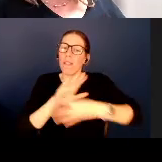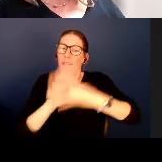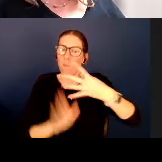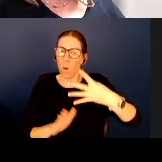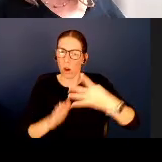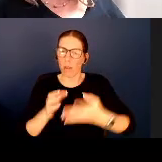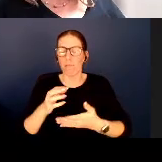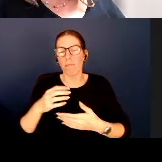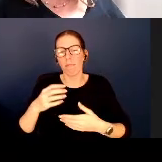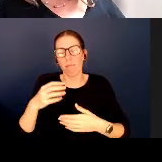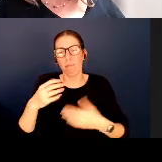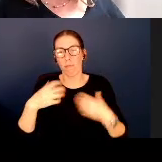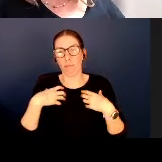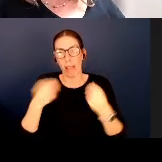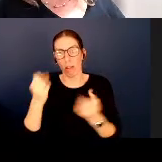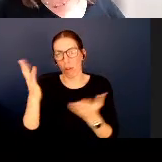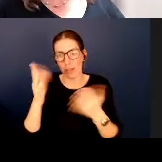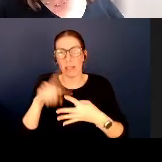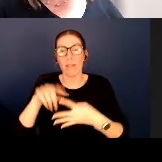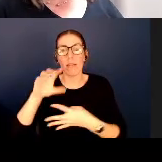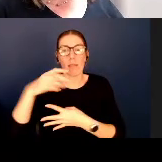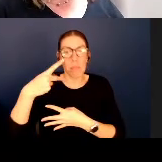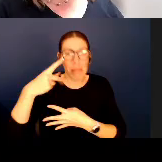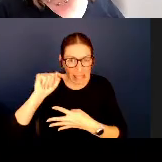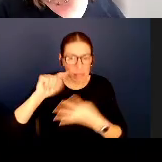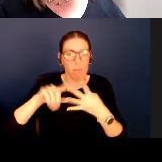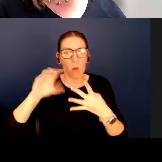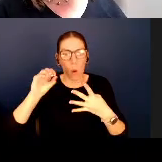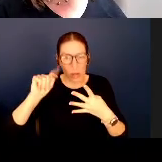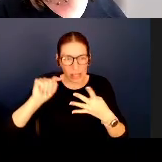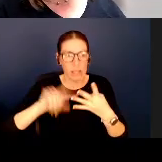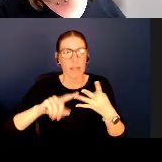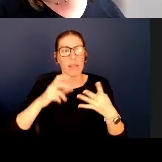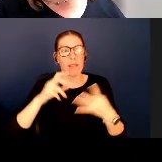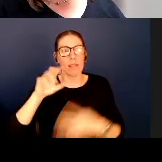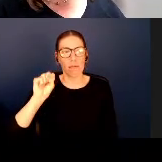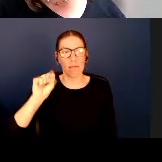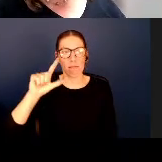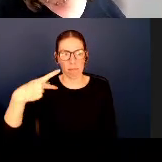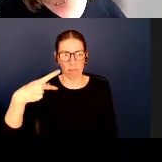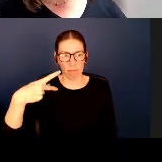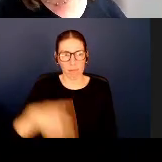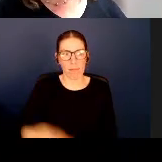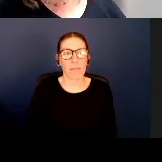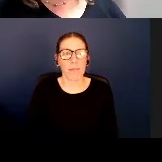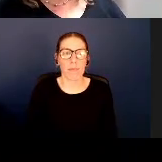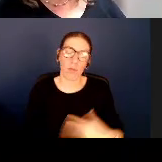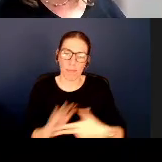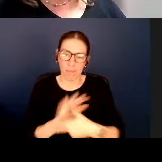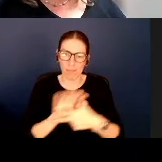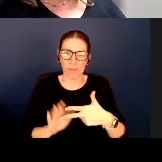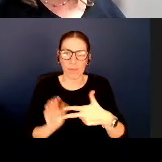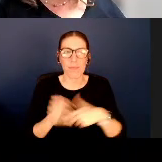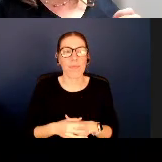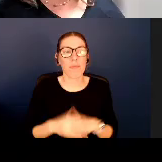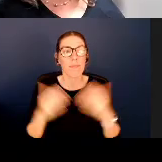occupational therapy, and speech therapy. We used the electronic health records and we looked at